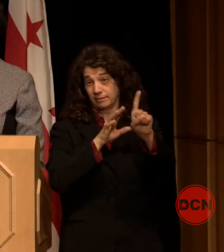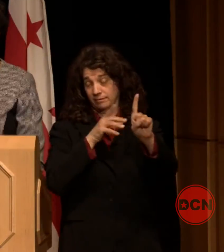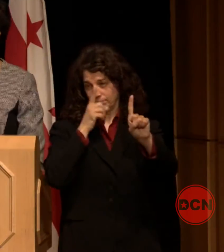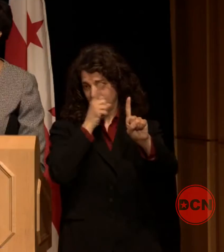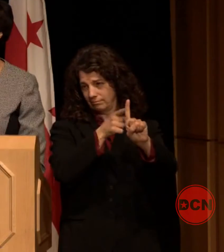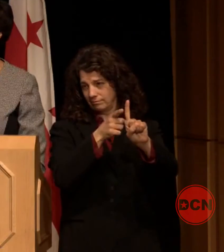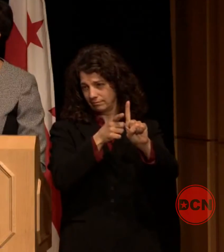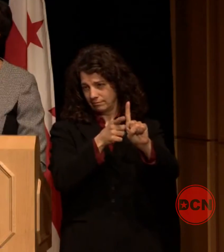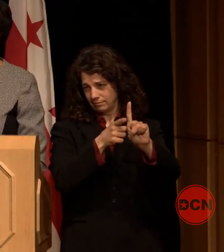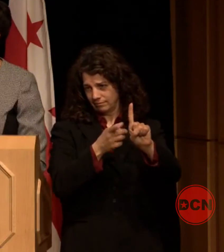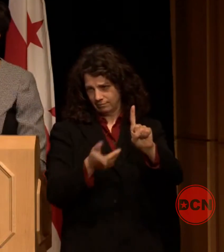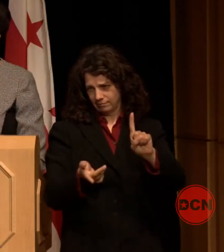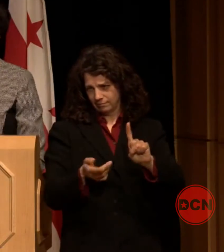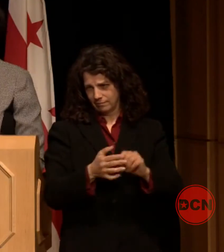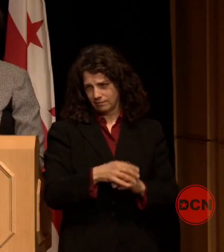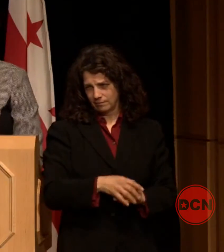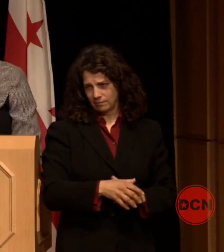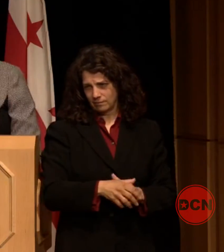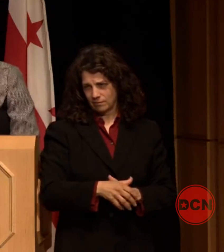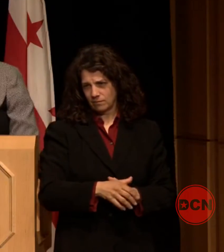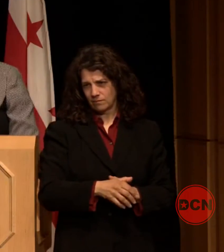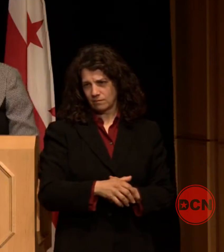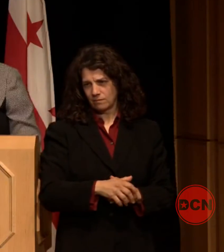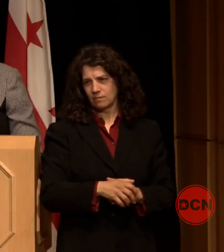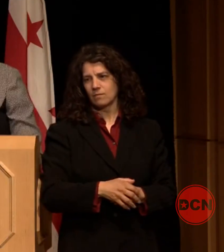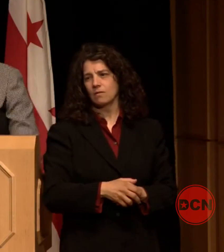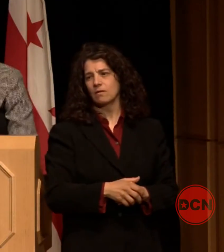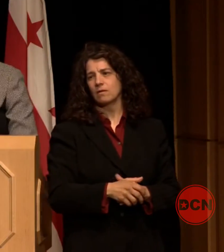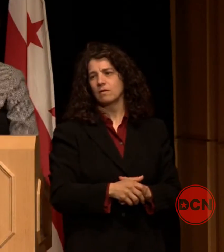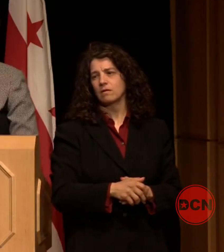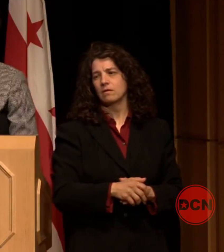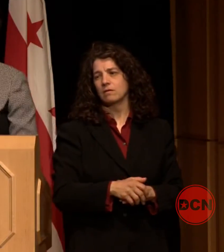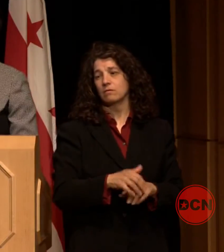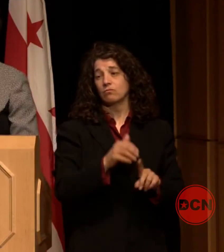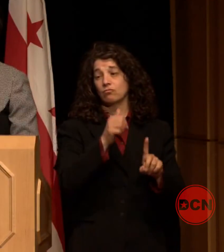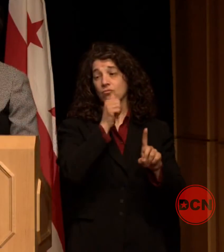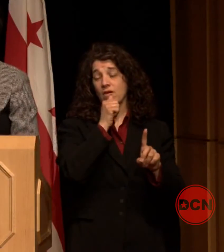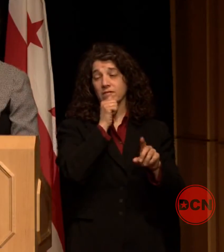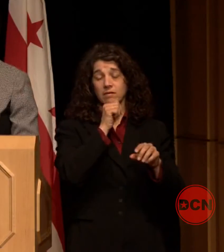SO THE PRIVATE SECTOR WOULD KNOW WHAT AND WHEN THE CITY AND HOW